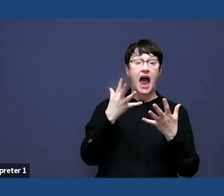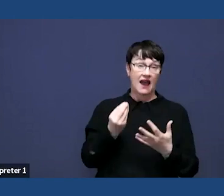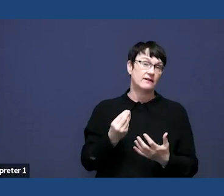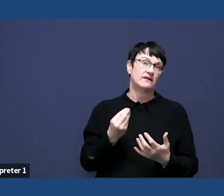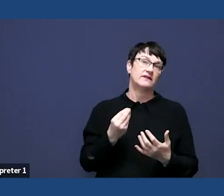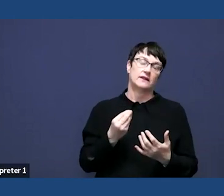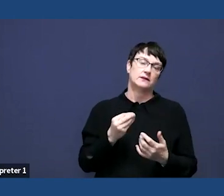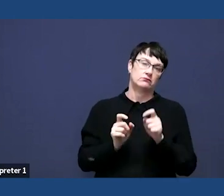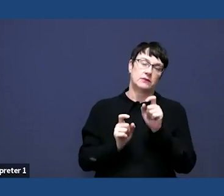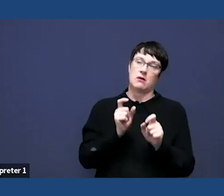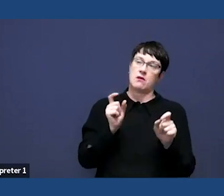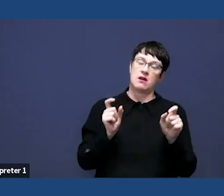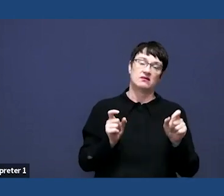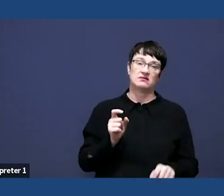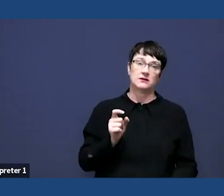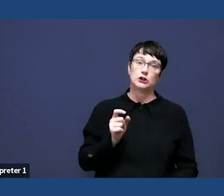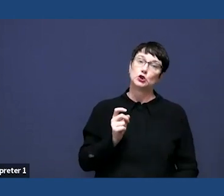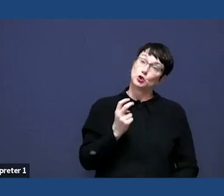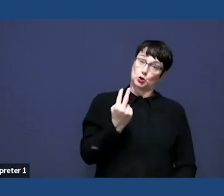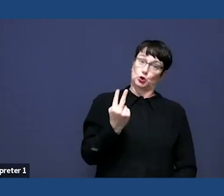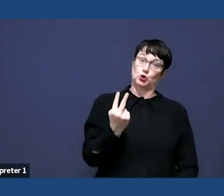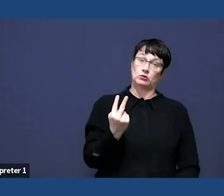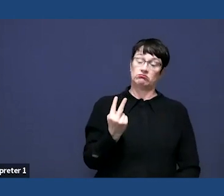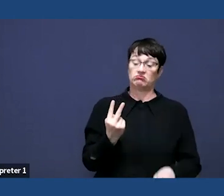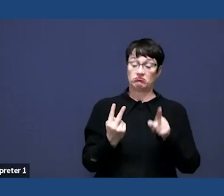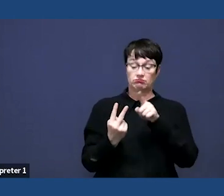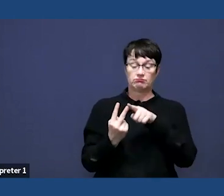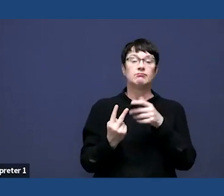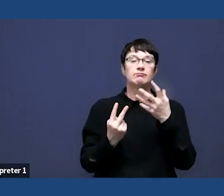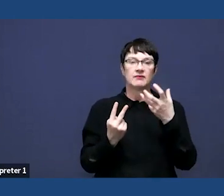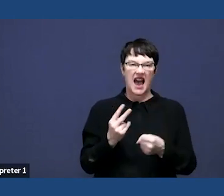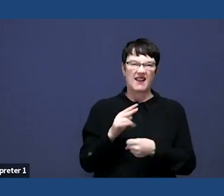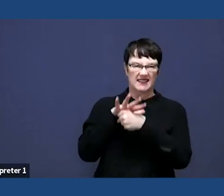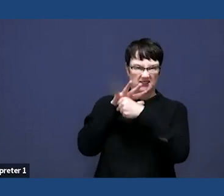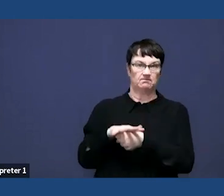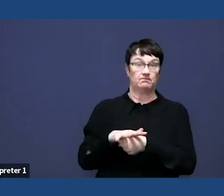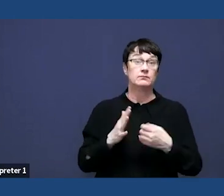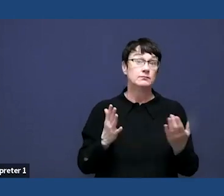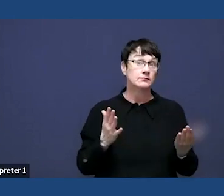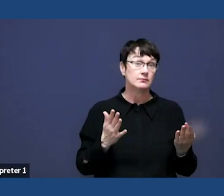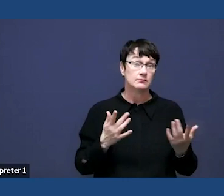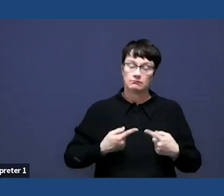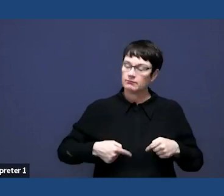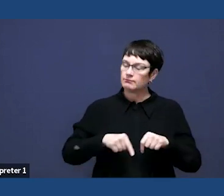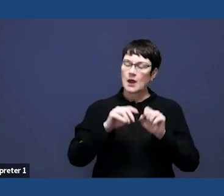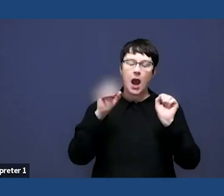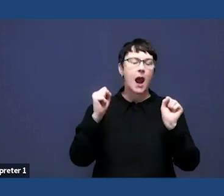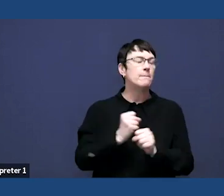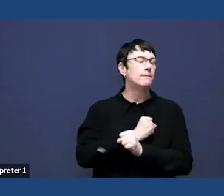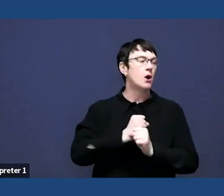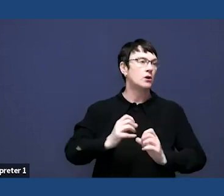which is not simply acceptable. How do we change that?